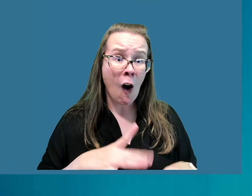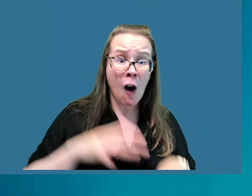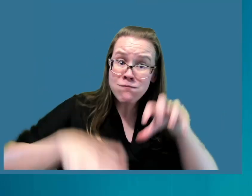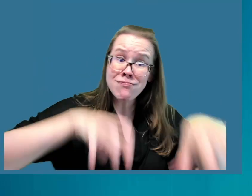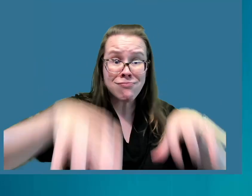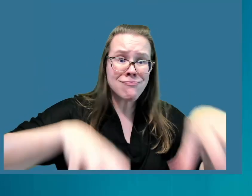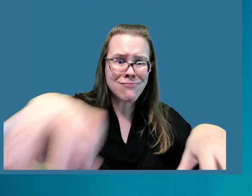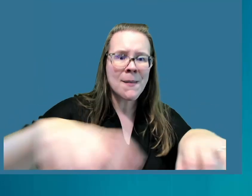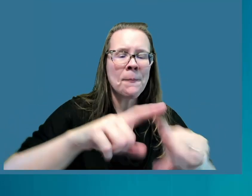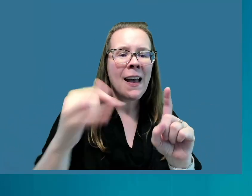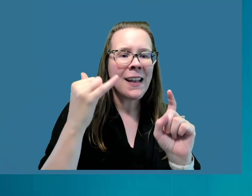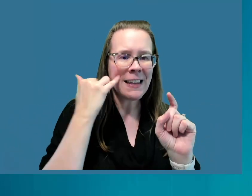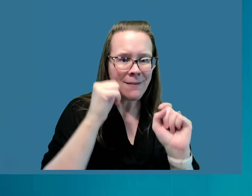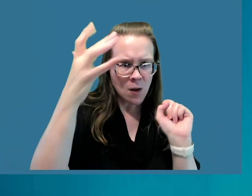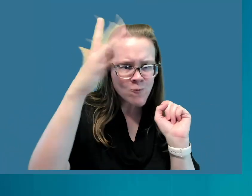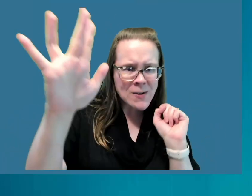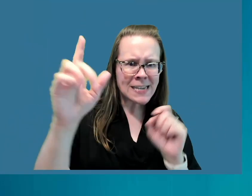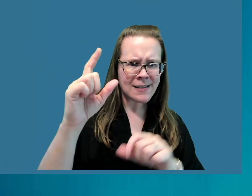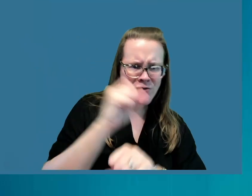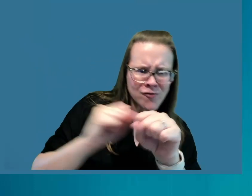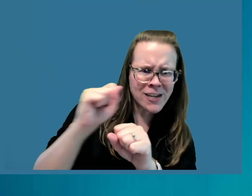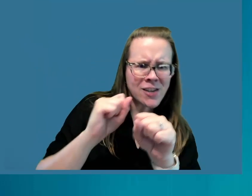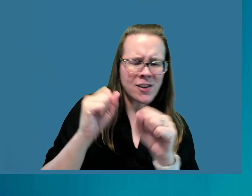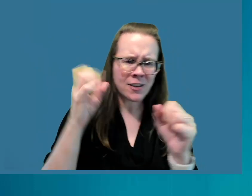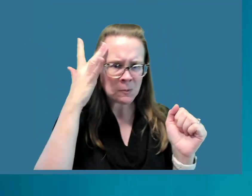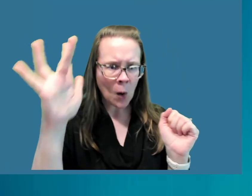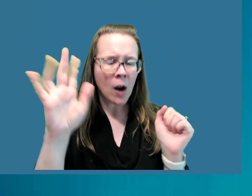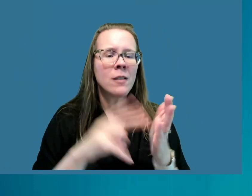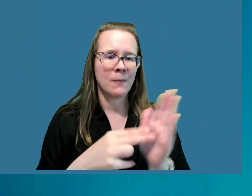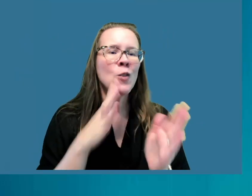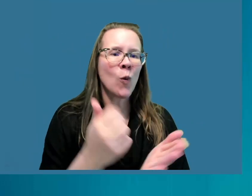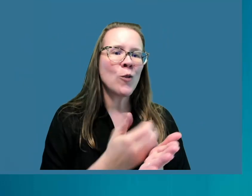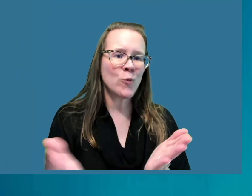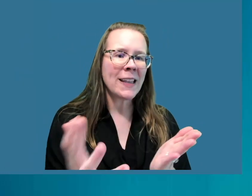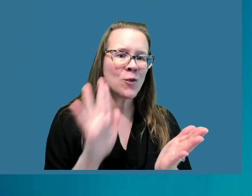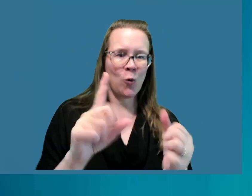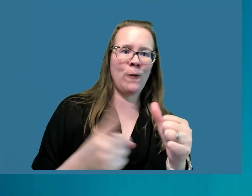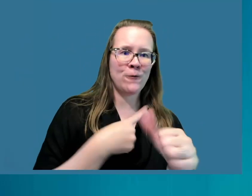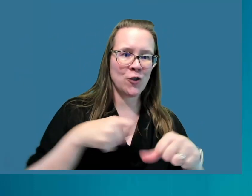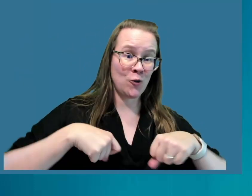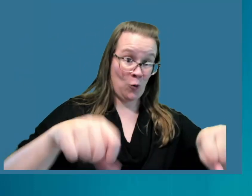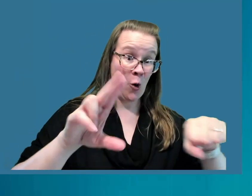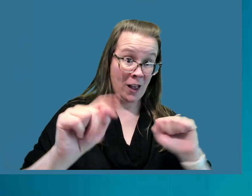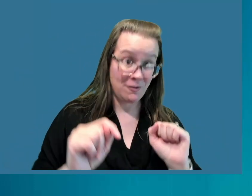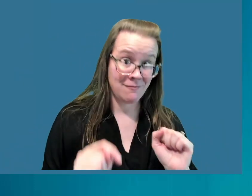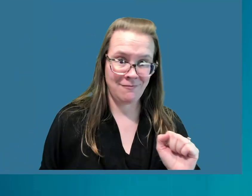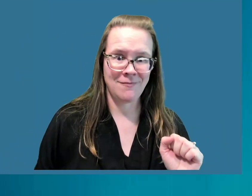Um, and even like more so than even doing it intentionally to harass me, like, it's... I don't know... it's just natural that you want to just like throw